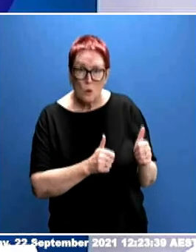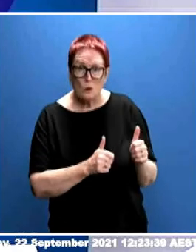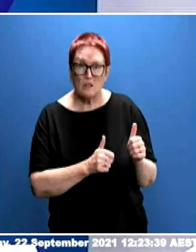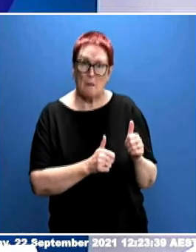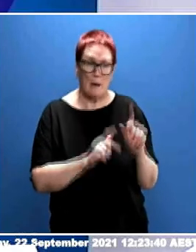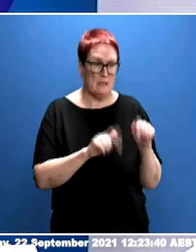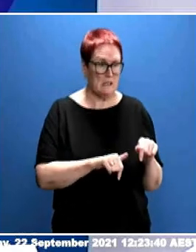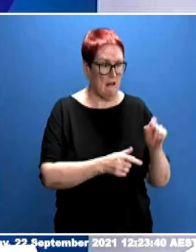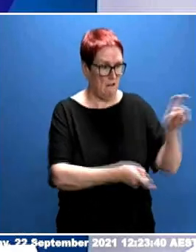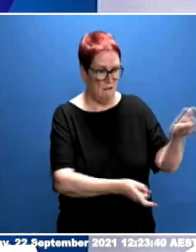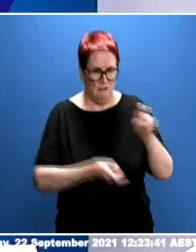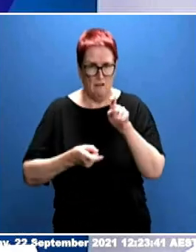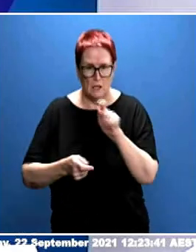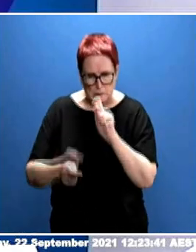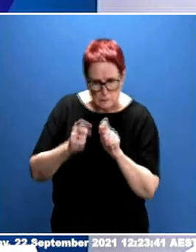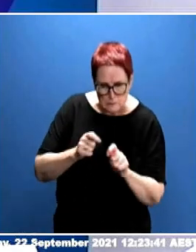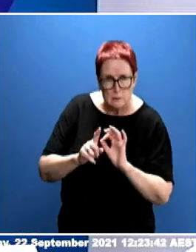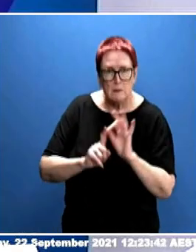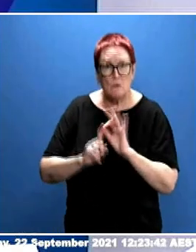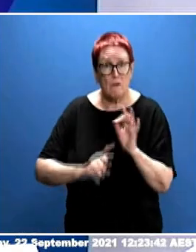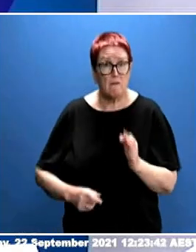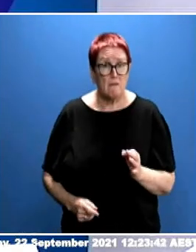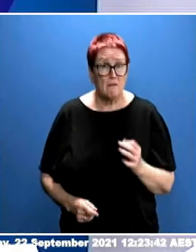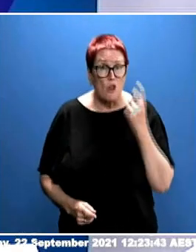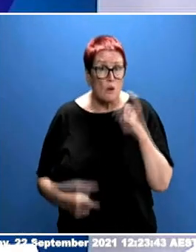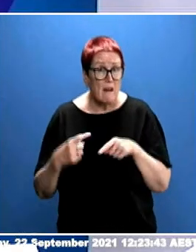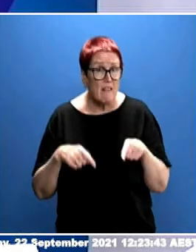I'm wondering whether that is something you have given consideration to.